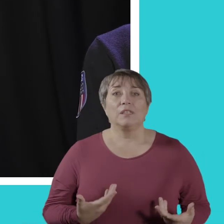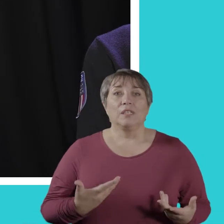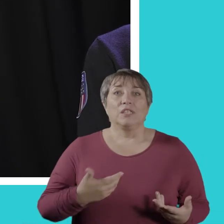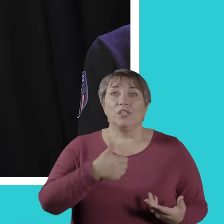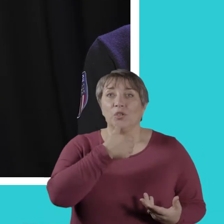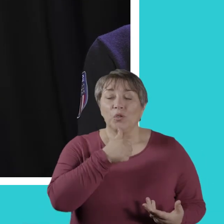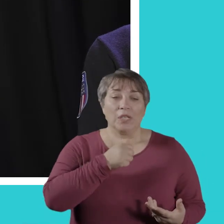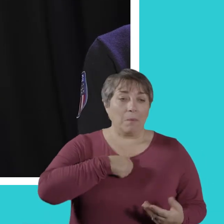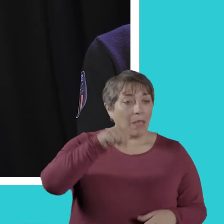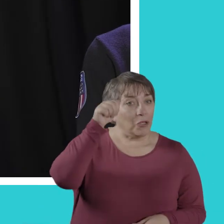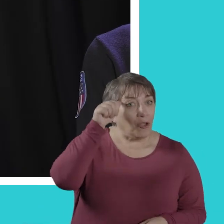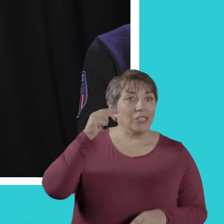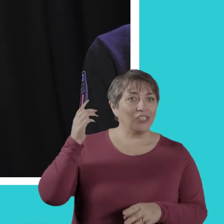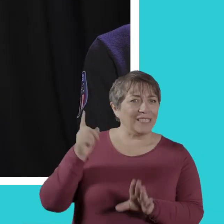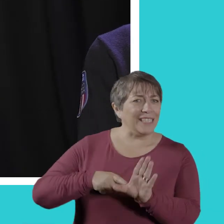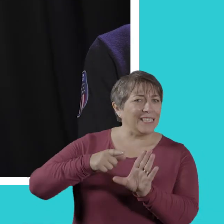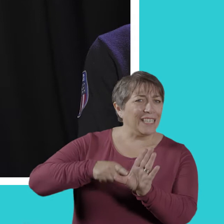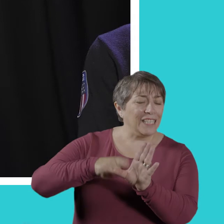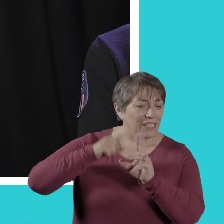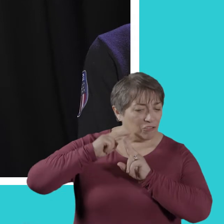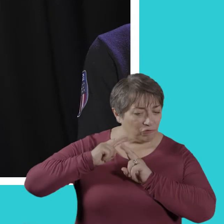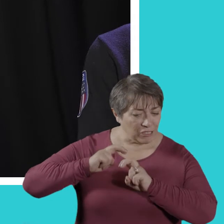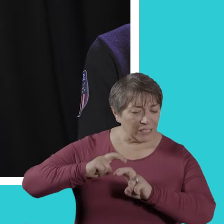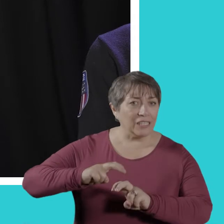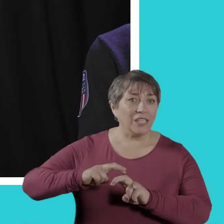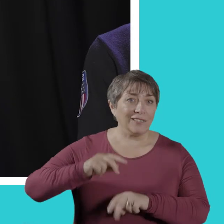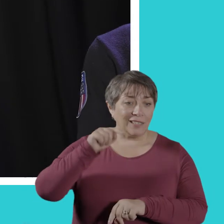and what I do as a practice kind of in my work and this is something that I'm experiencing a lot